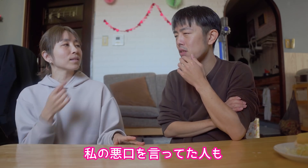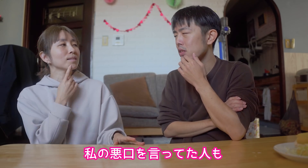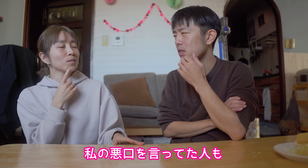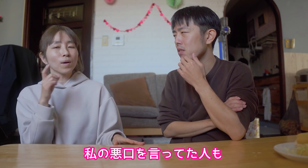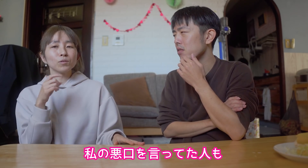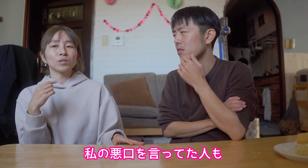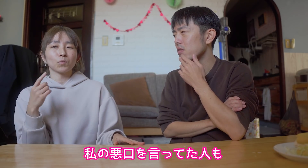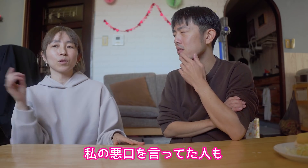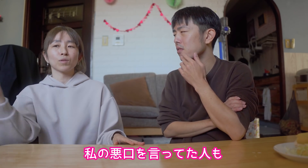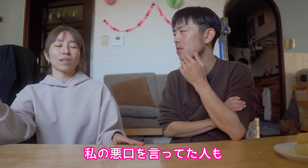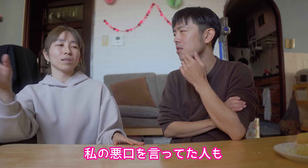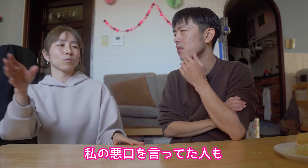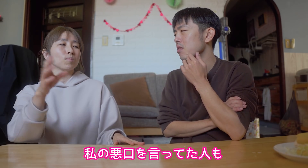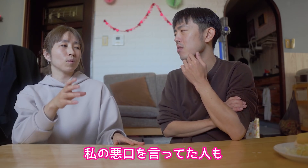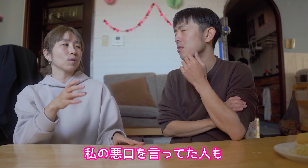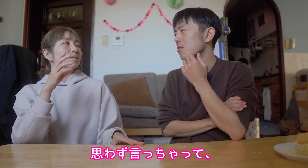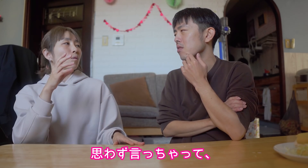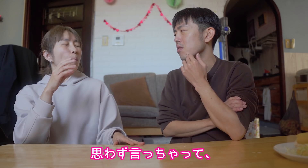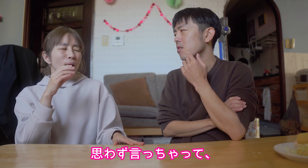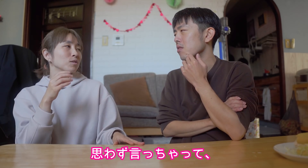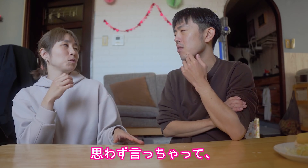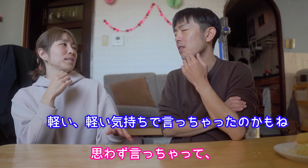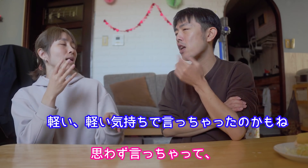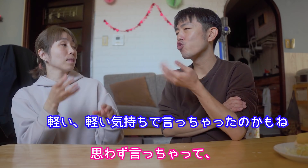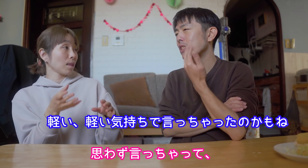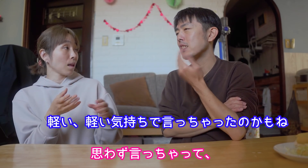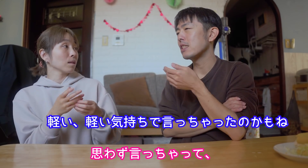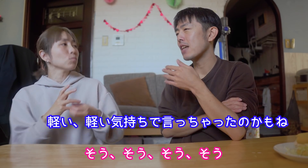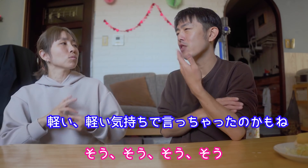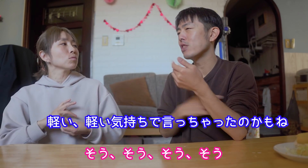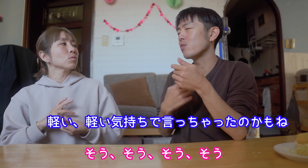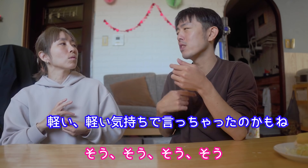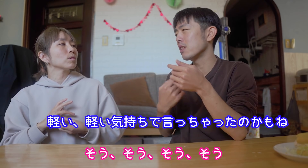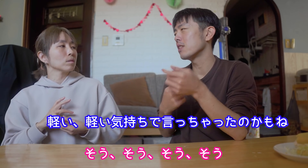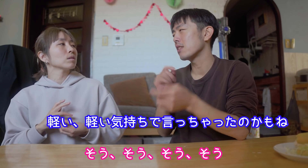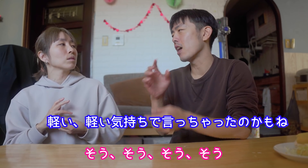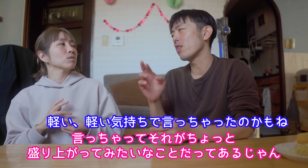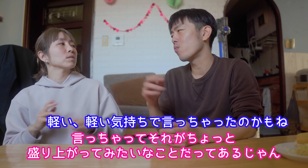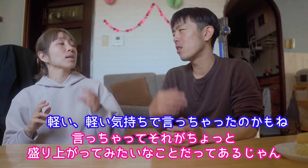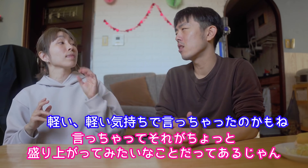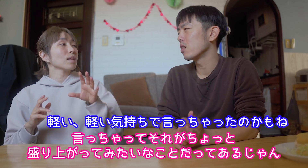(Mom)The person who said something bad about me, they just said without thinking too much. (Dad)Maybe they said it lightly. (Mom)Yes, yes, yes, yes.